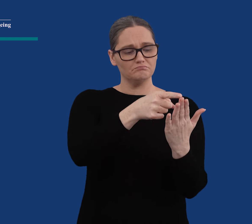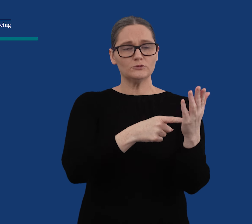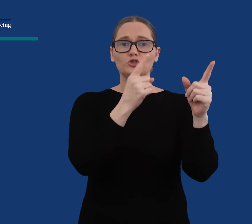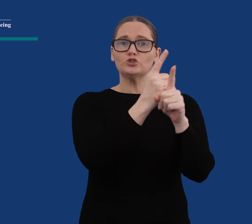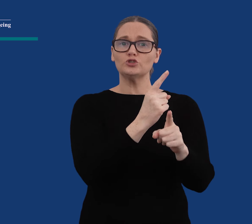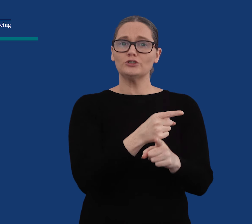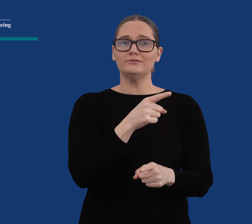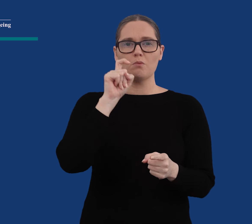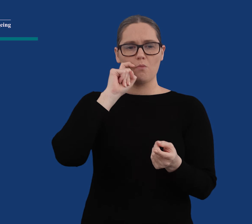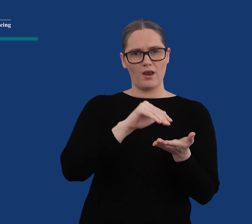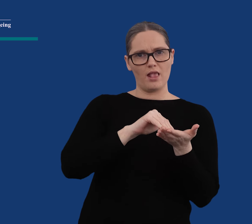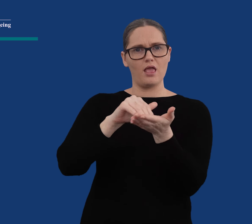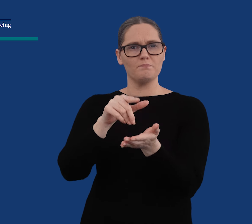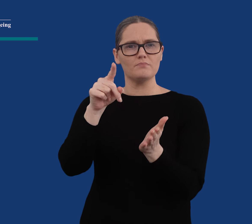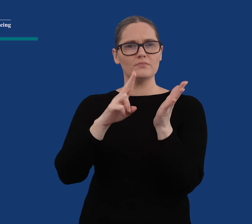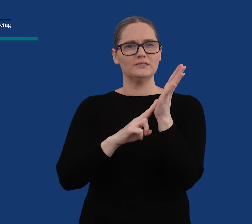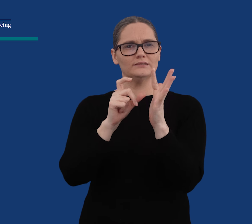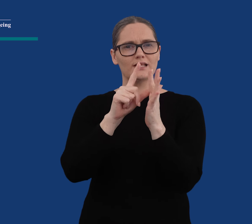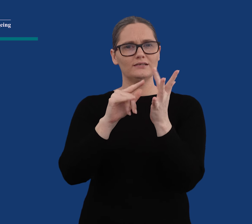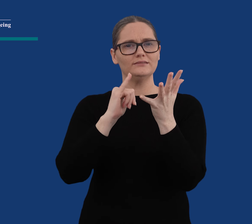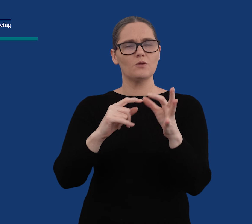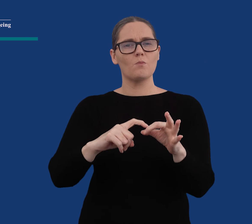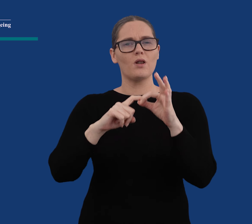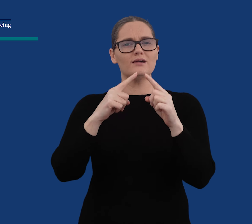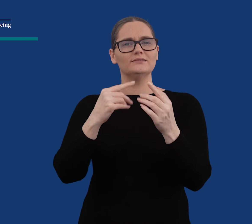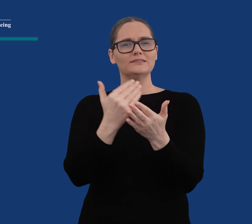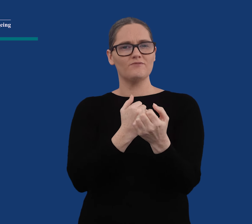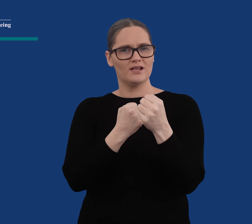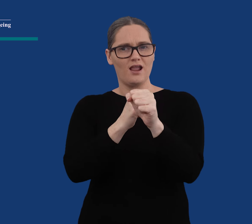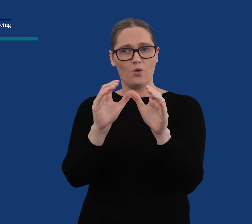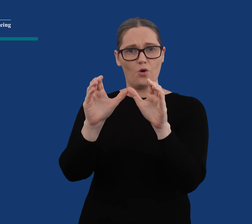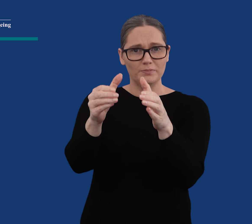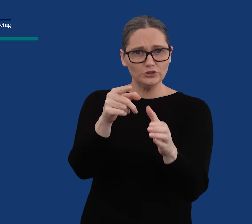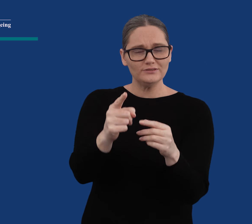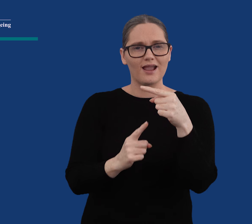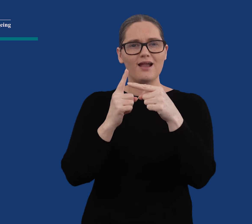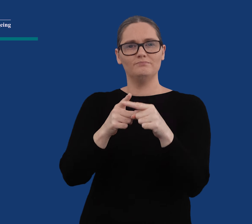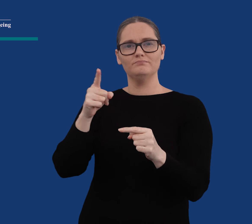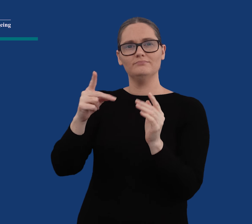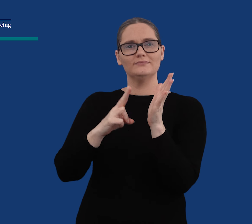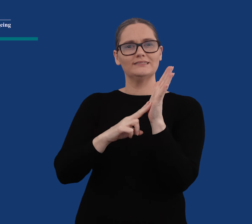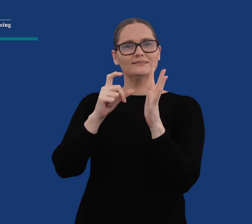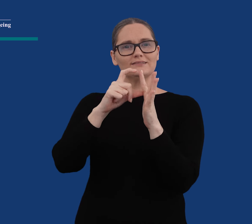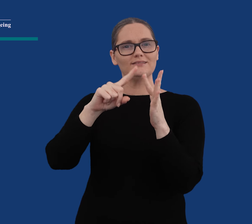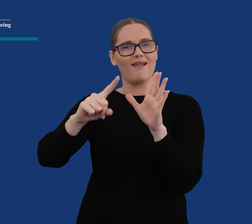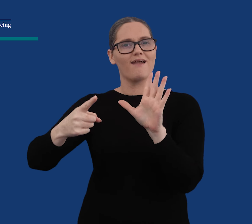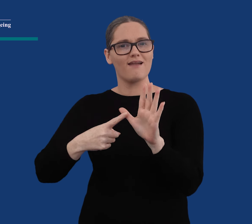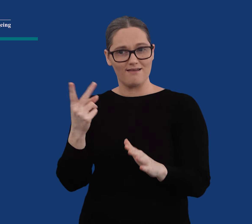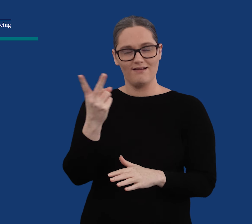It will support the NDIS Quality and Safeguards Commission (NDIS Commission) and the National Disability Insurance Agency (NDIA)